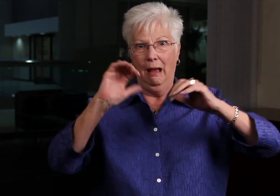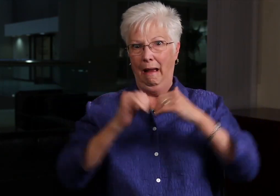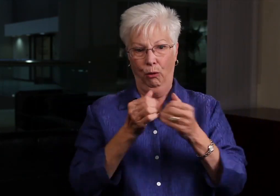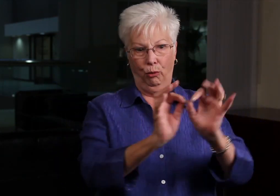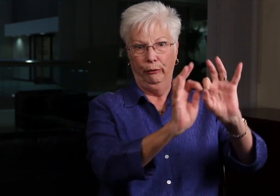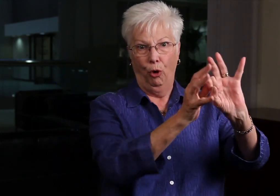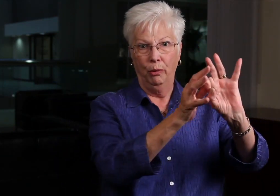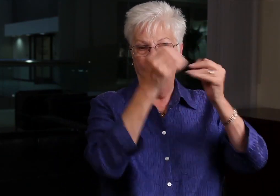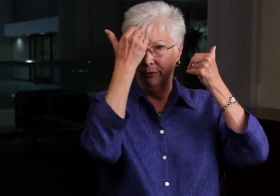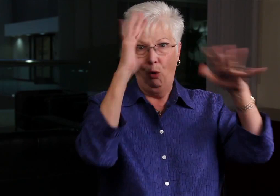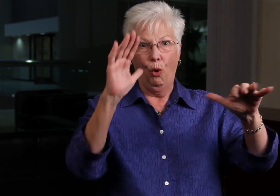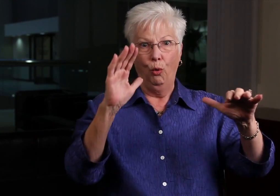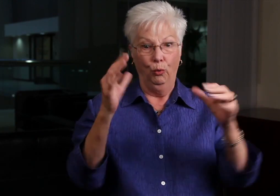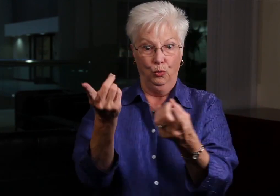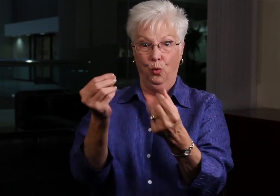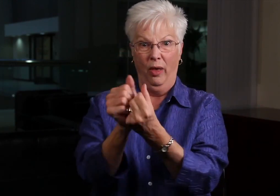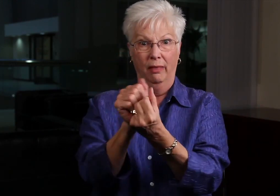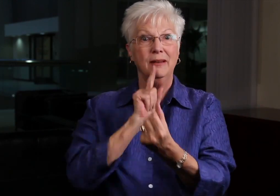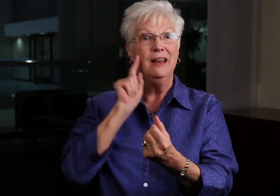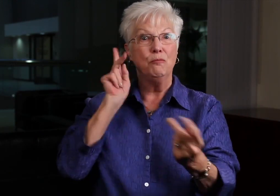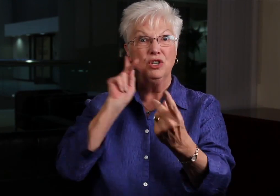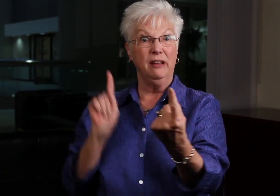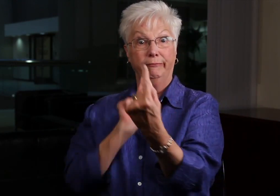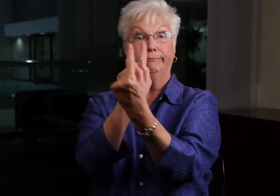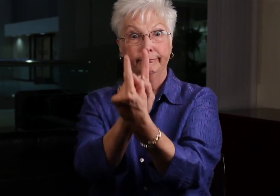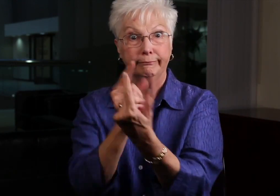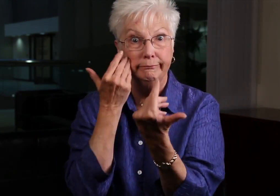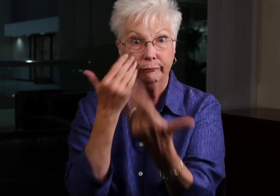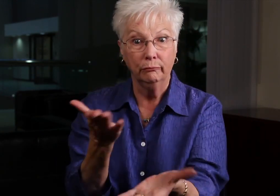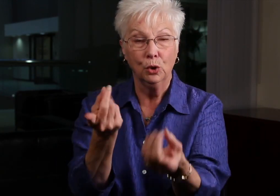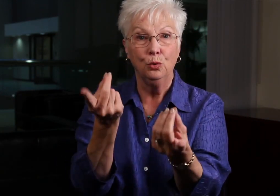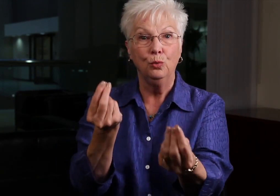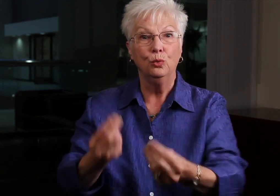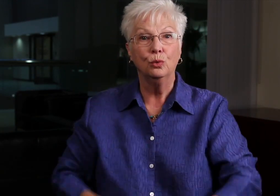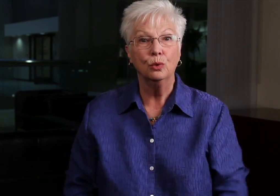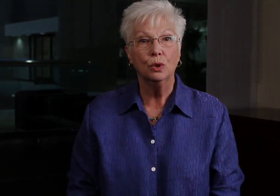how to interpret and wouldn't know what to do with a Deaf person if they bumped into him on the street.